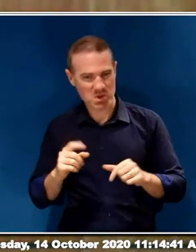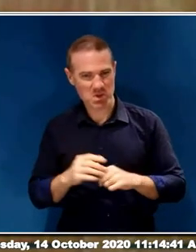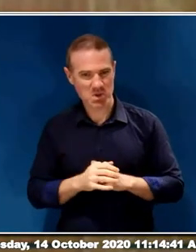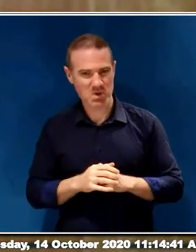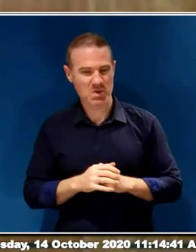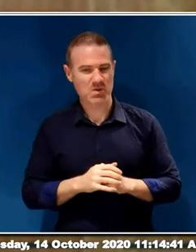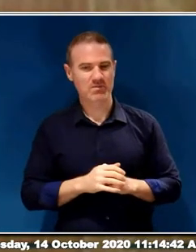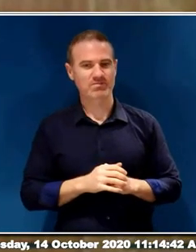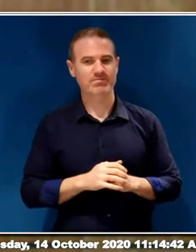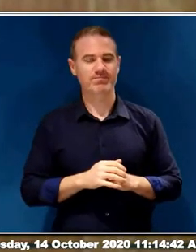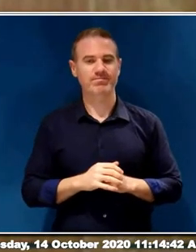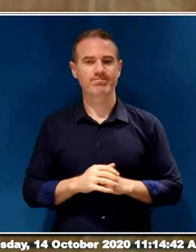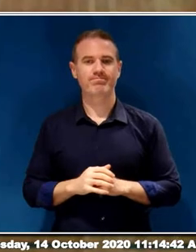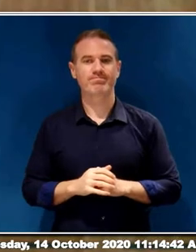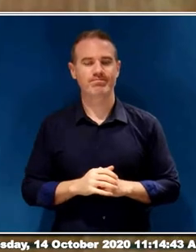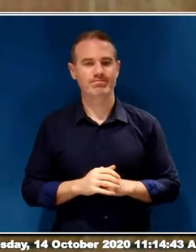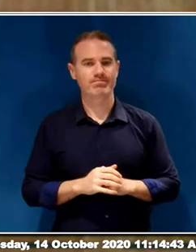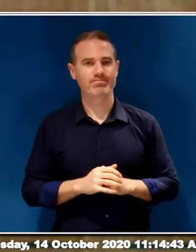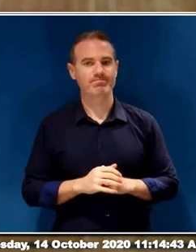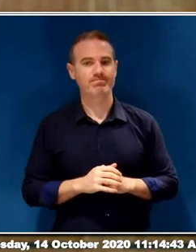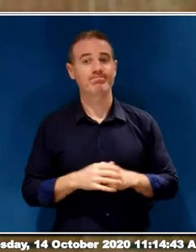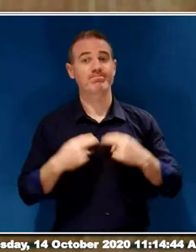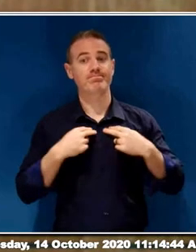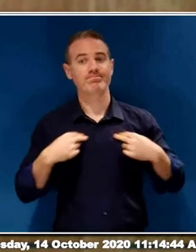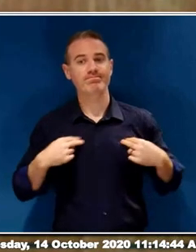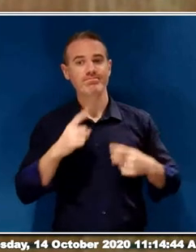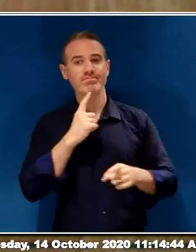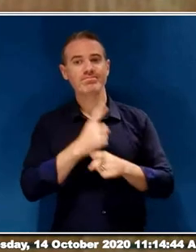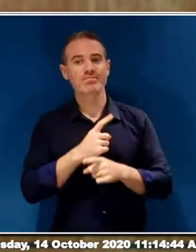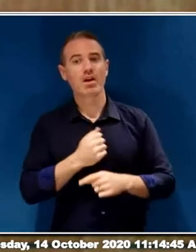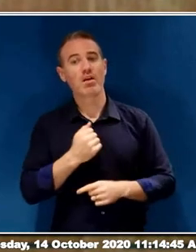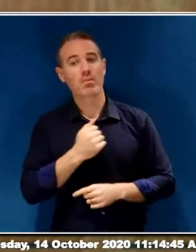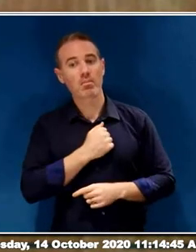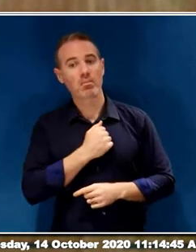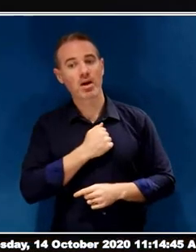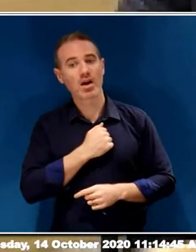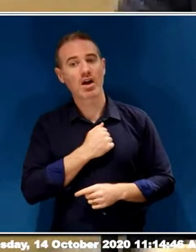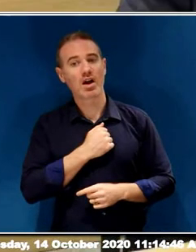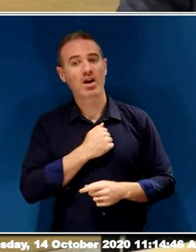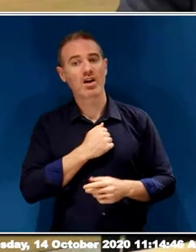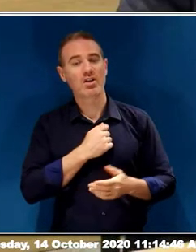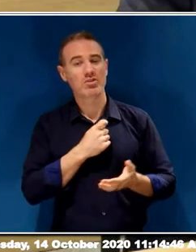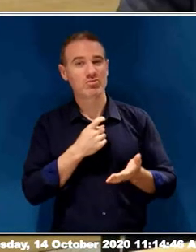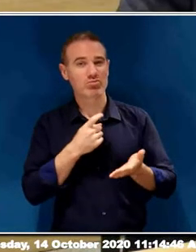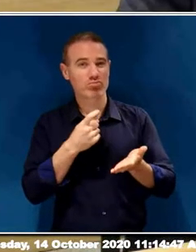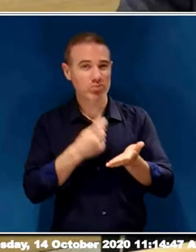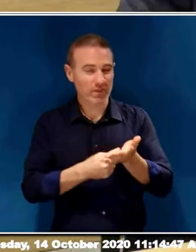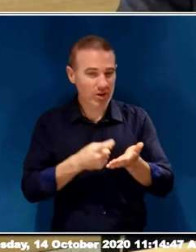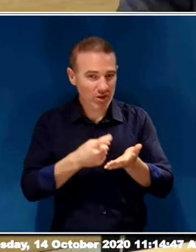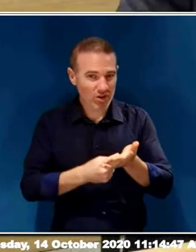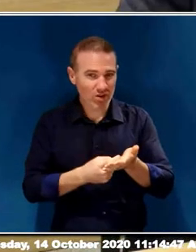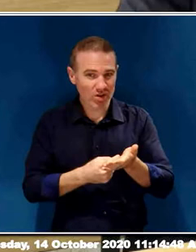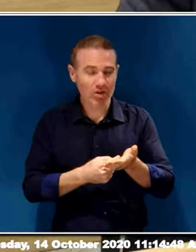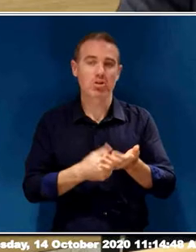Commissioners, my preference would be, subject to of course your direction, would be to take a break now